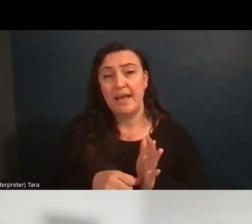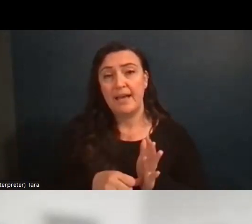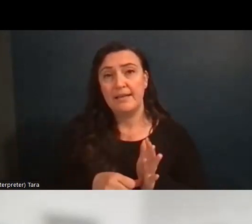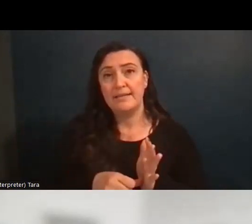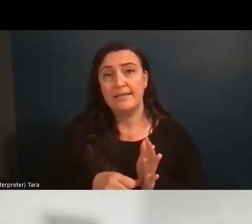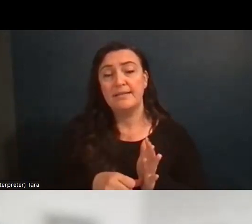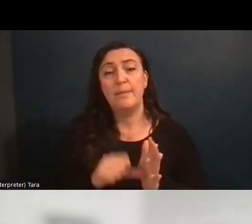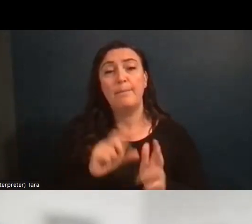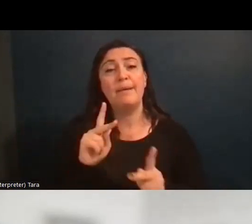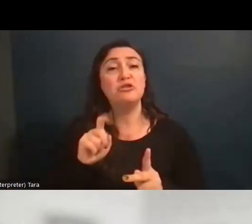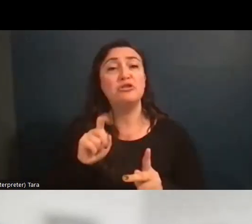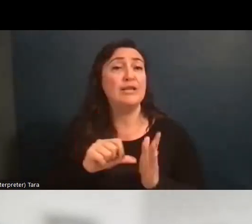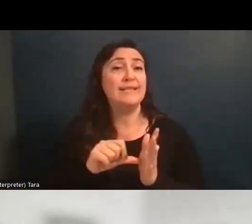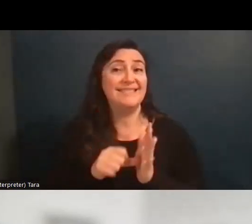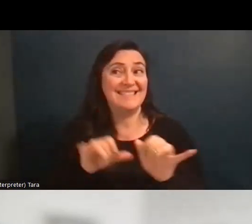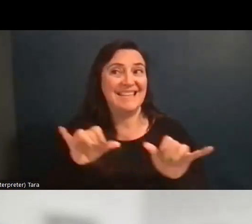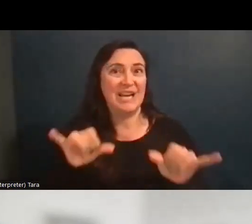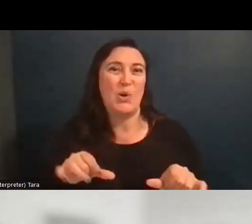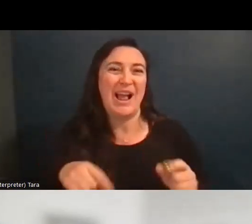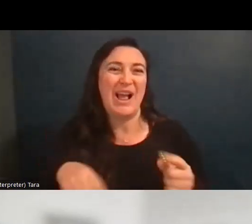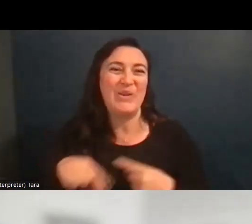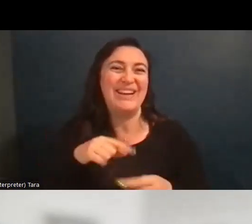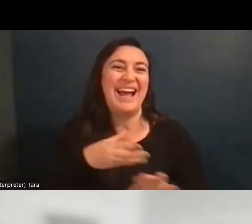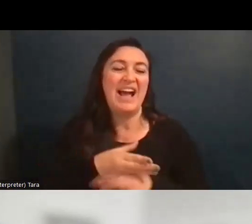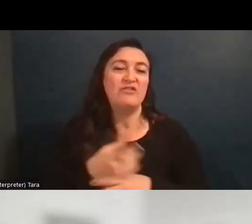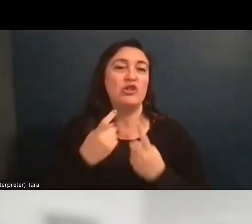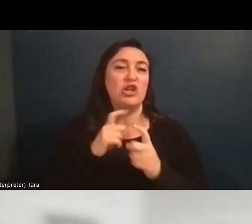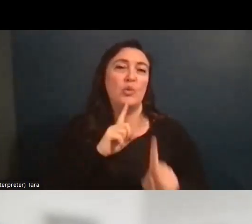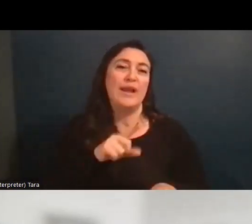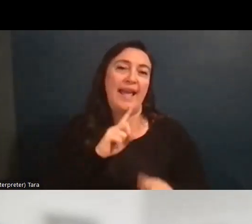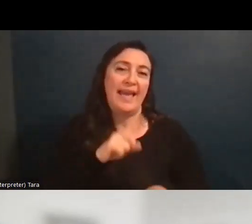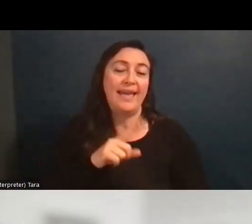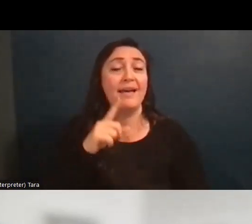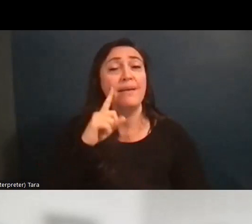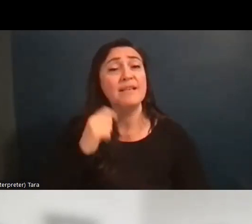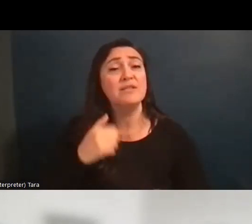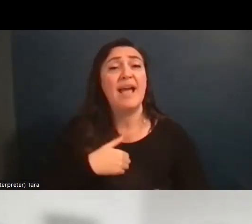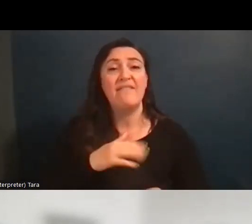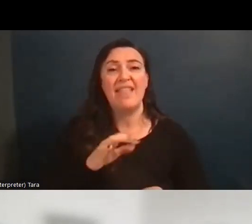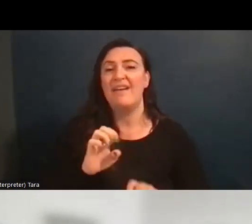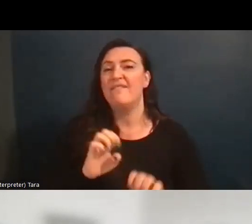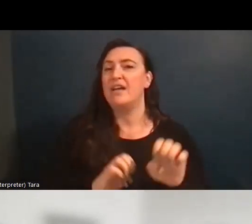stick around after the Q&A session because we have that evaluatory poll.